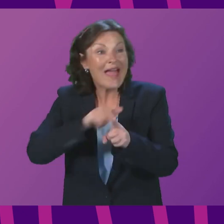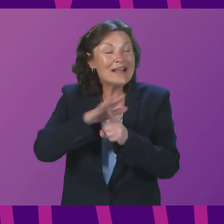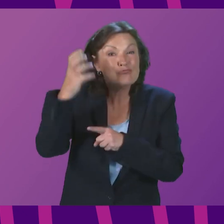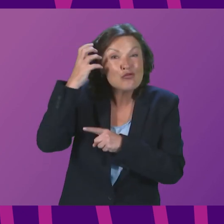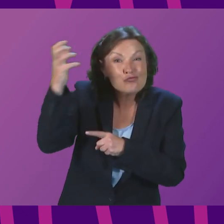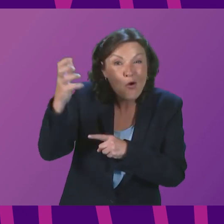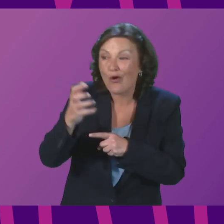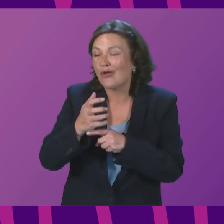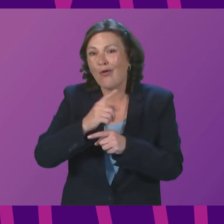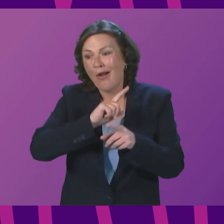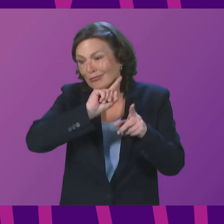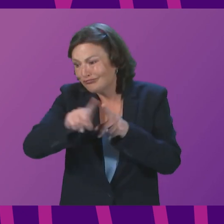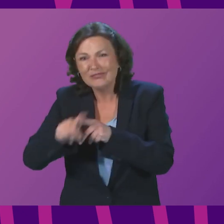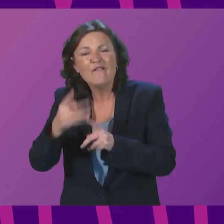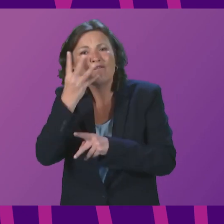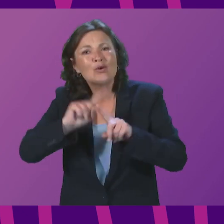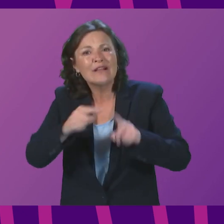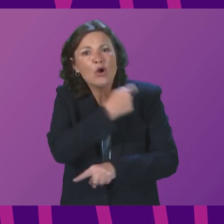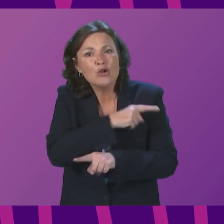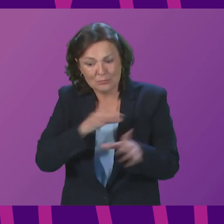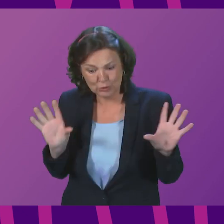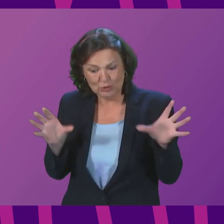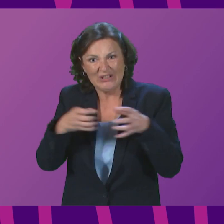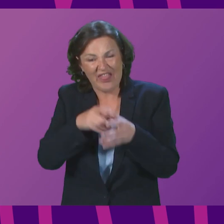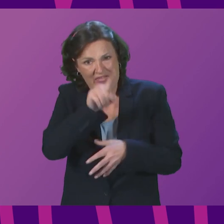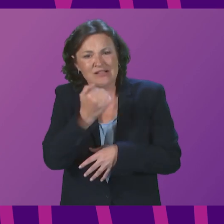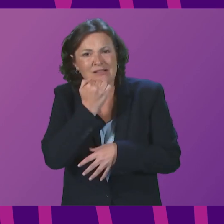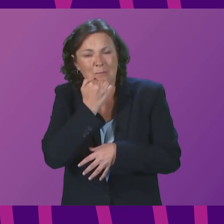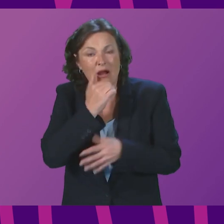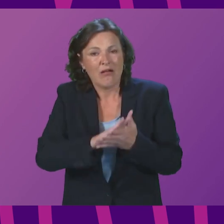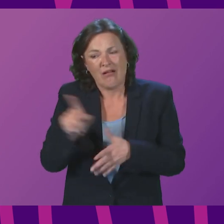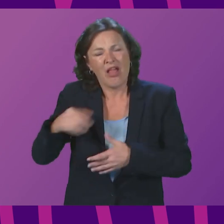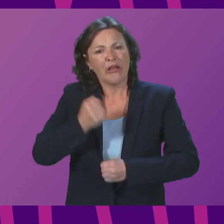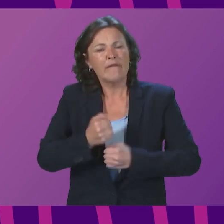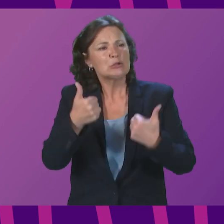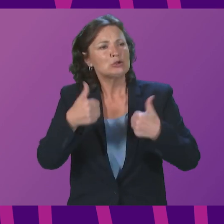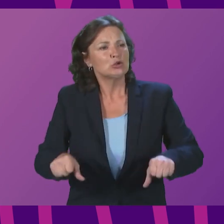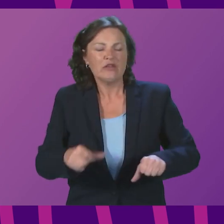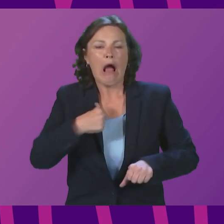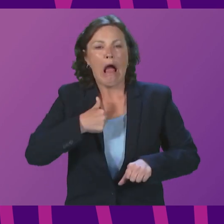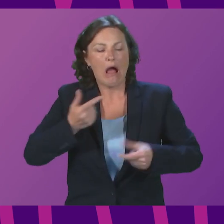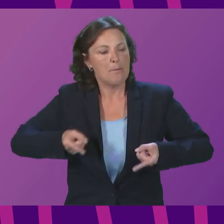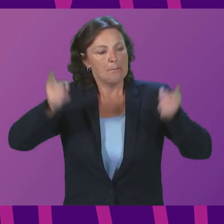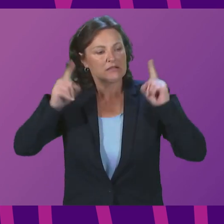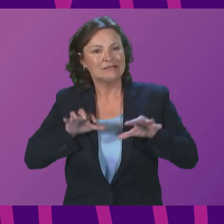royal infirmary put together. The Government’s solution to that is a ministerial takeover of social care, which my party has